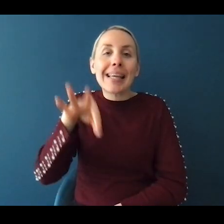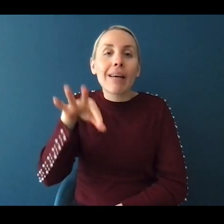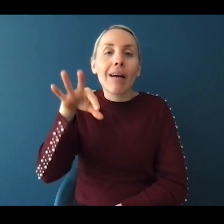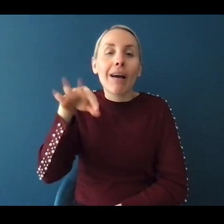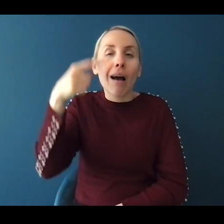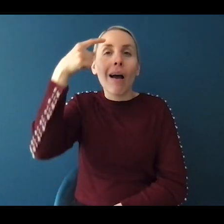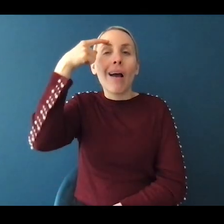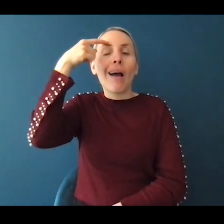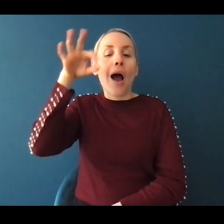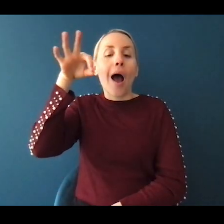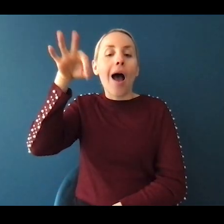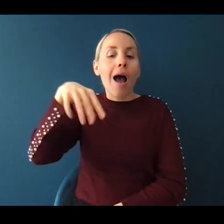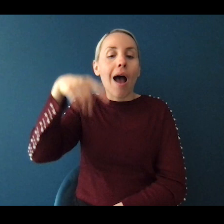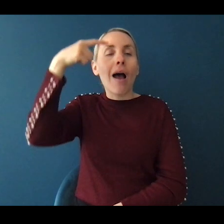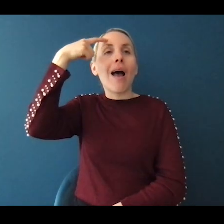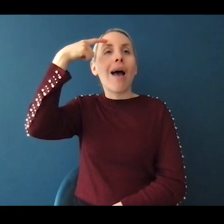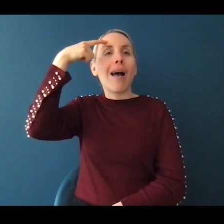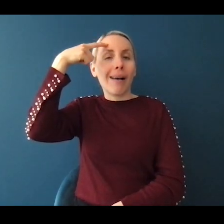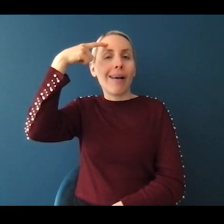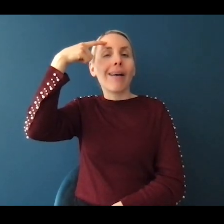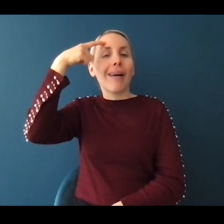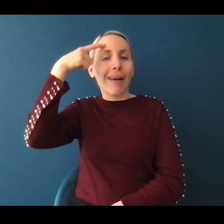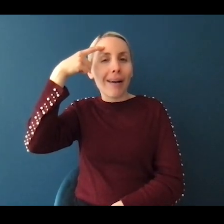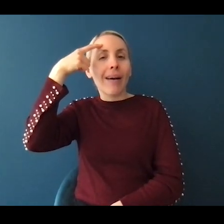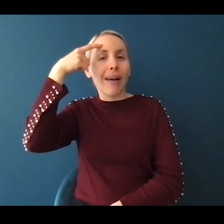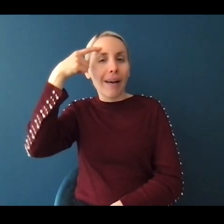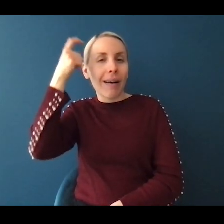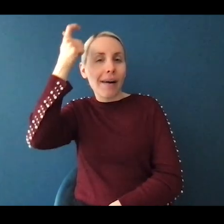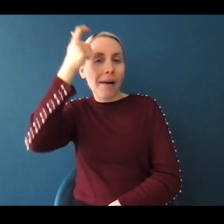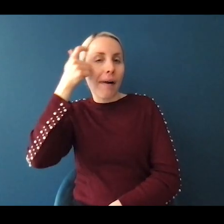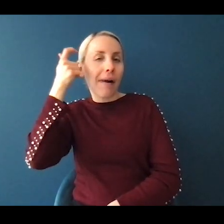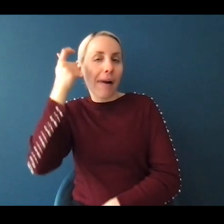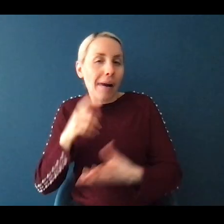time because you know it doesn't the work doesn't end when the award ends which I think